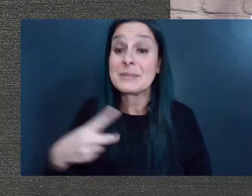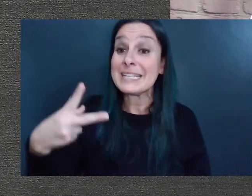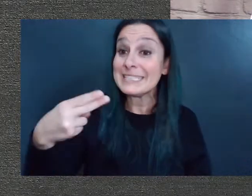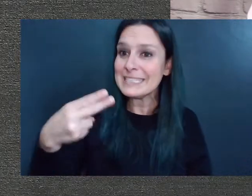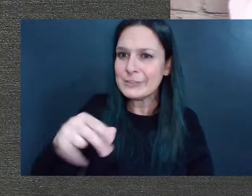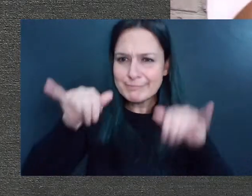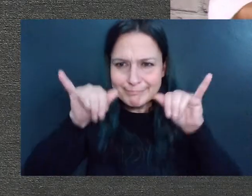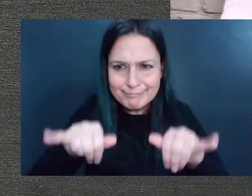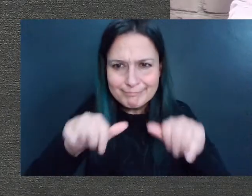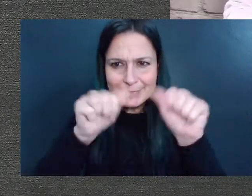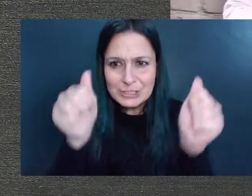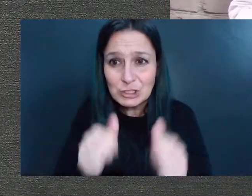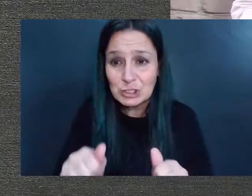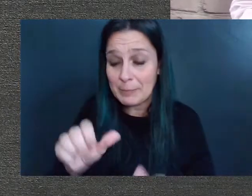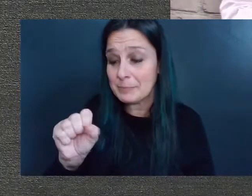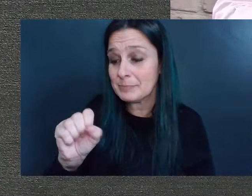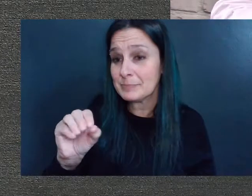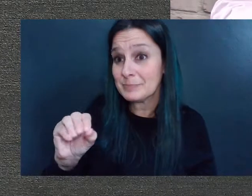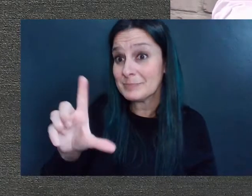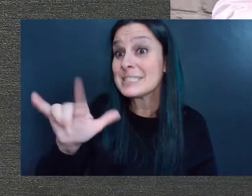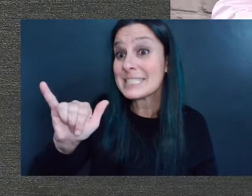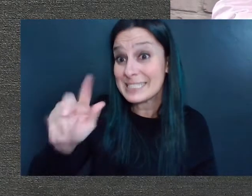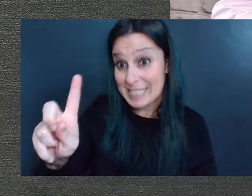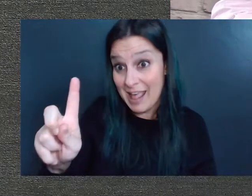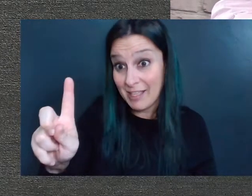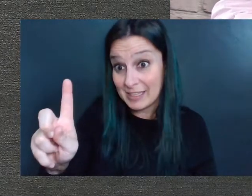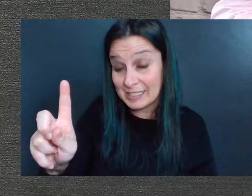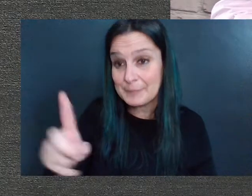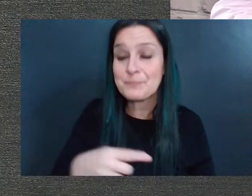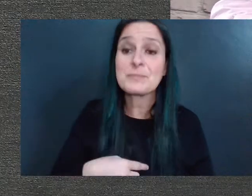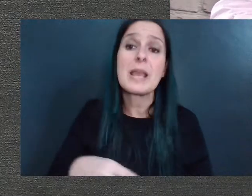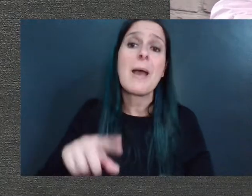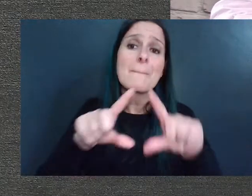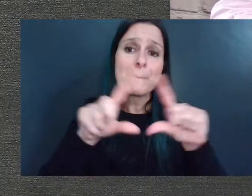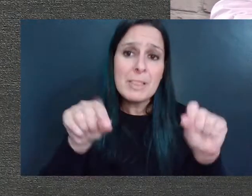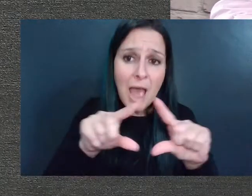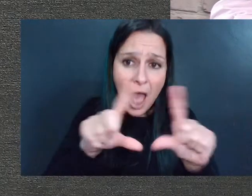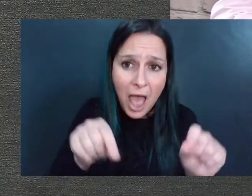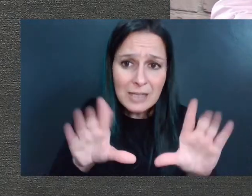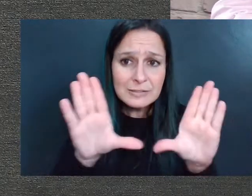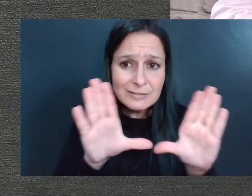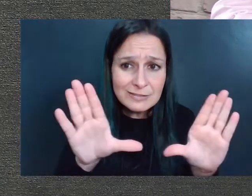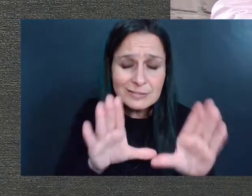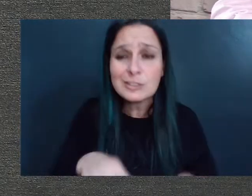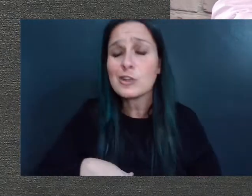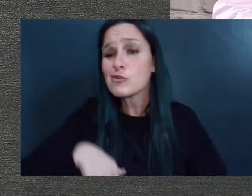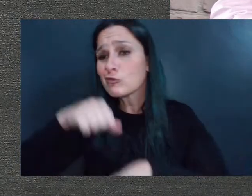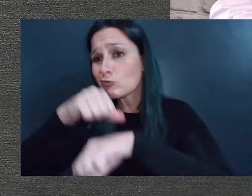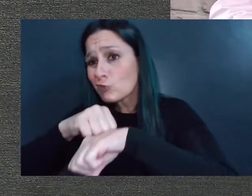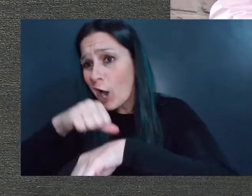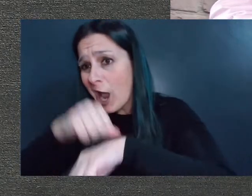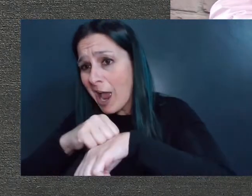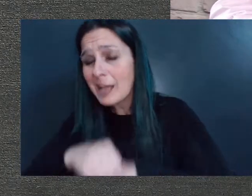Yeah, these are things that are solid. Locks, rocks, your food.